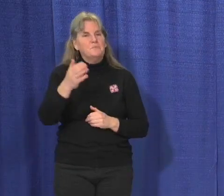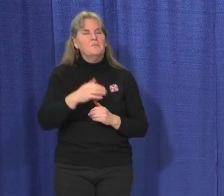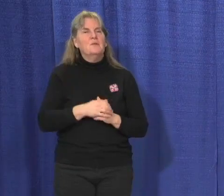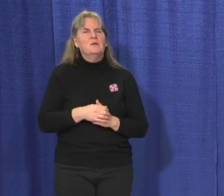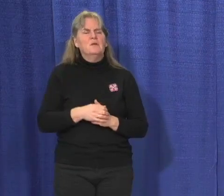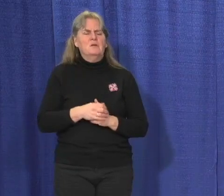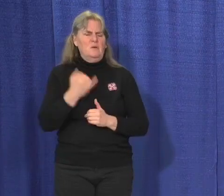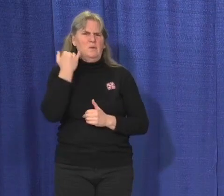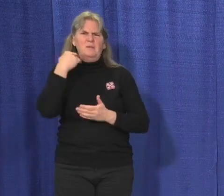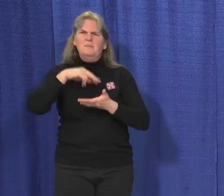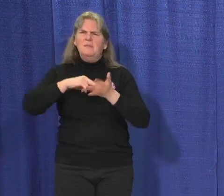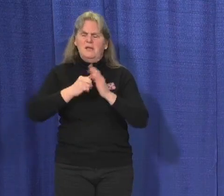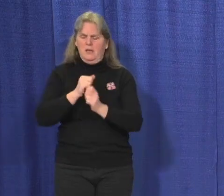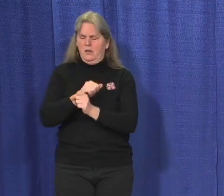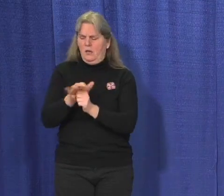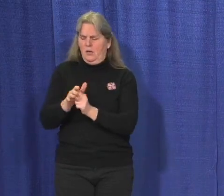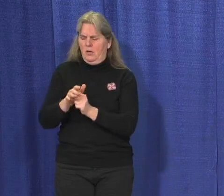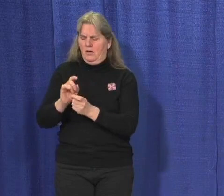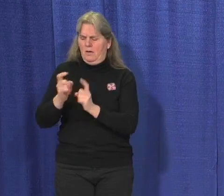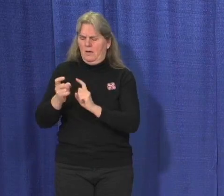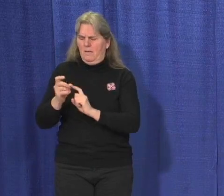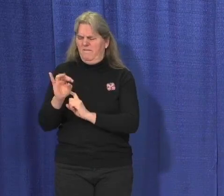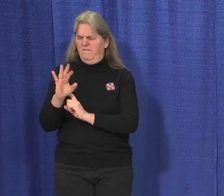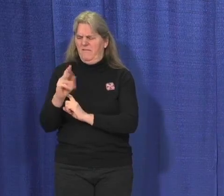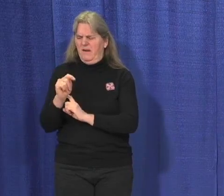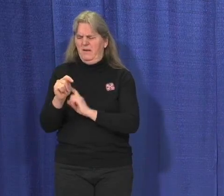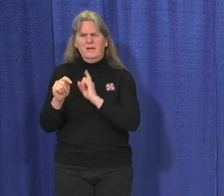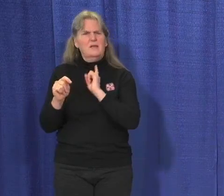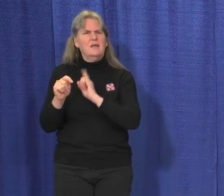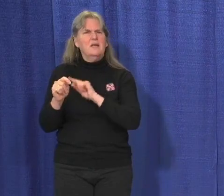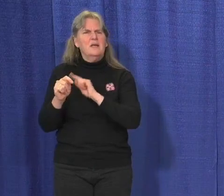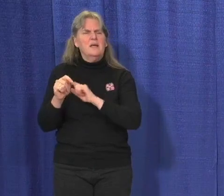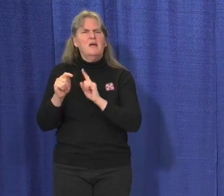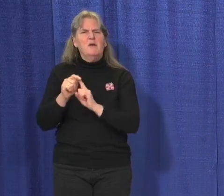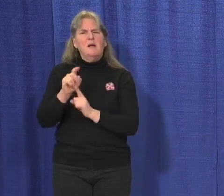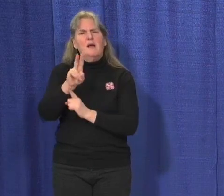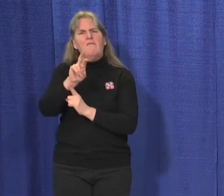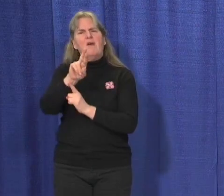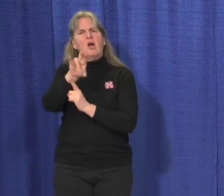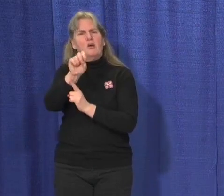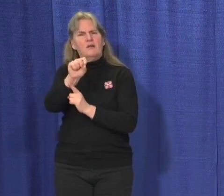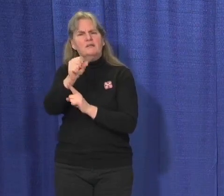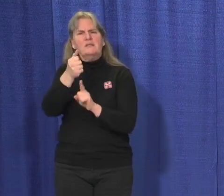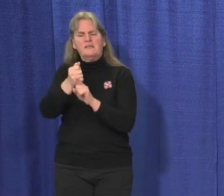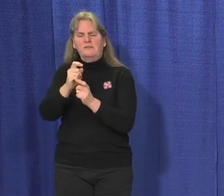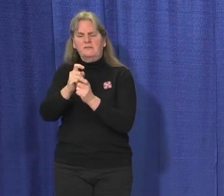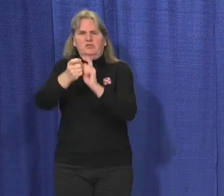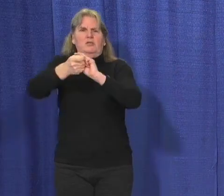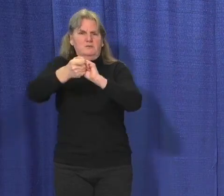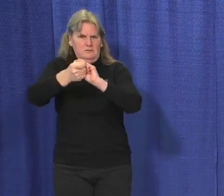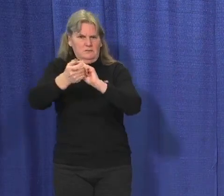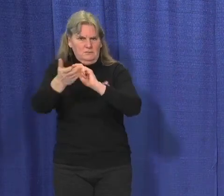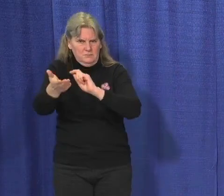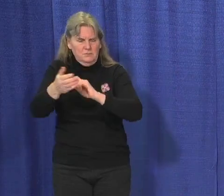To review, what is a variant? They are viruses that have mutated.